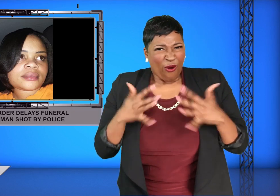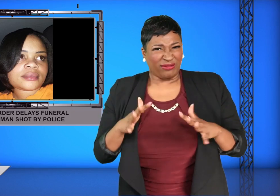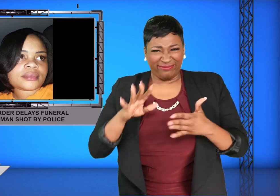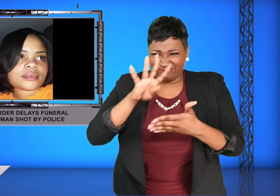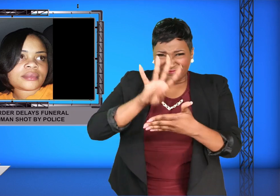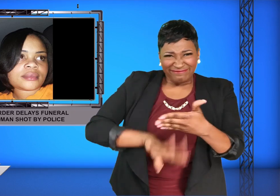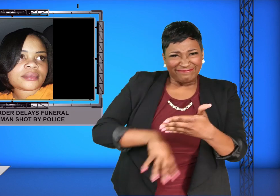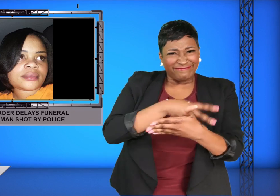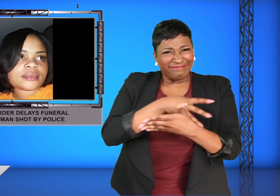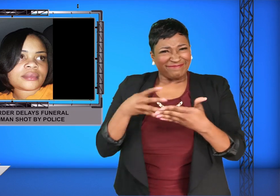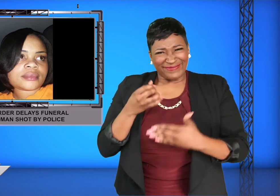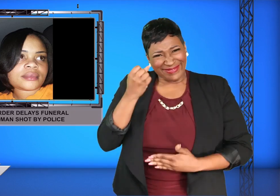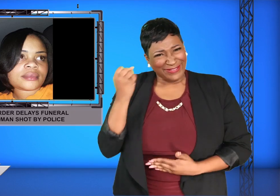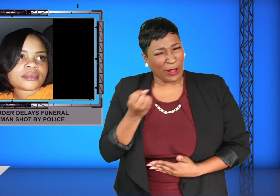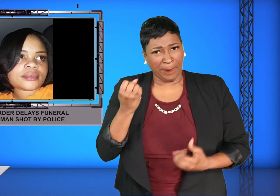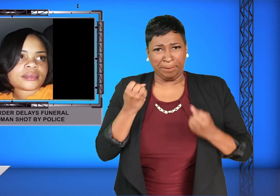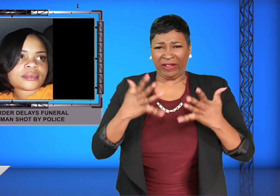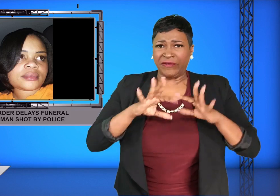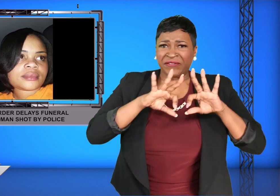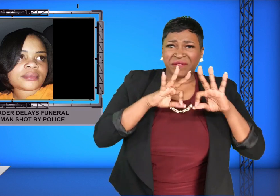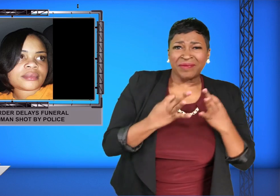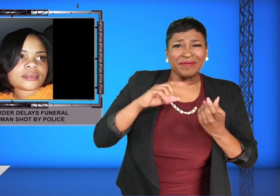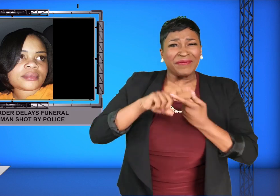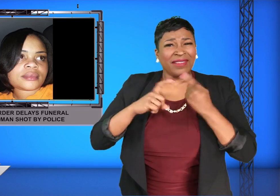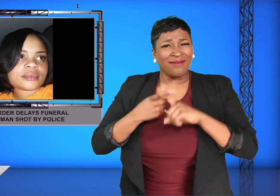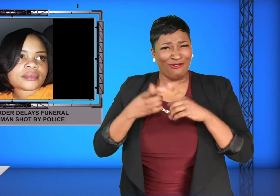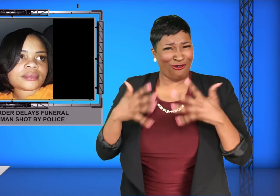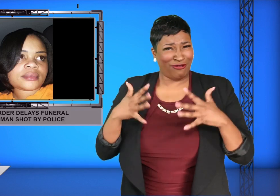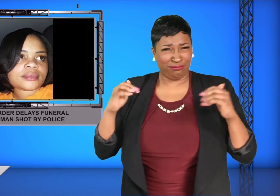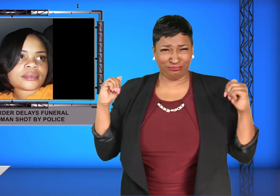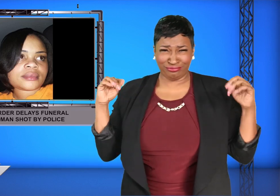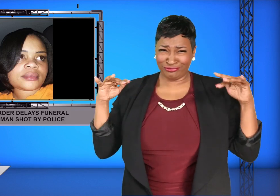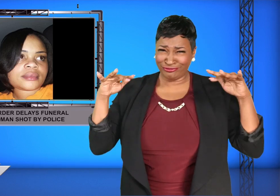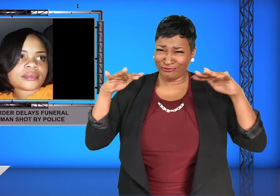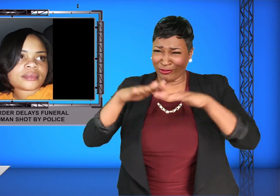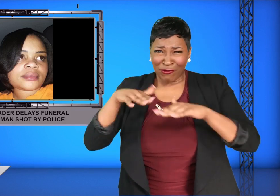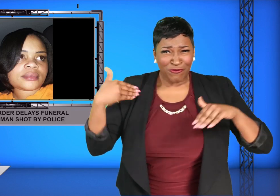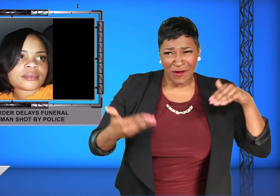The funeral had already been set for Saturday and dozens of family and friends had already